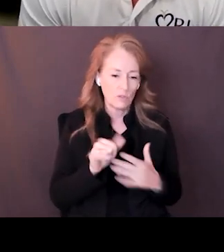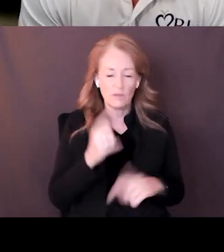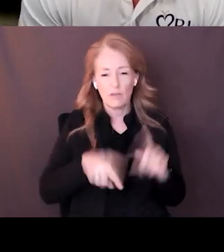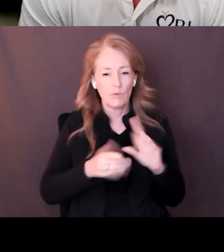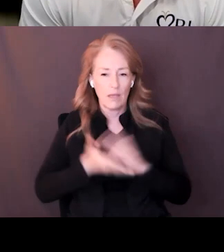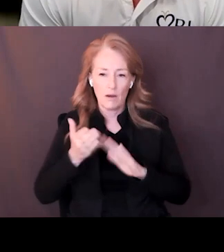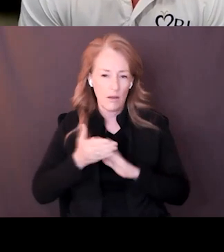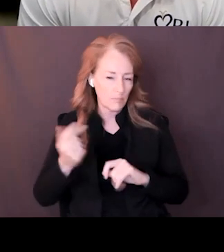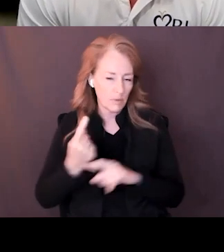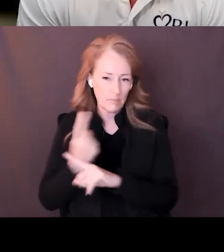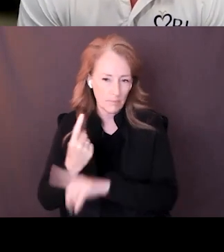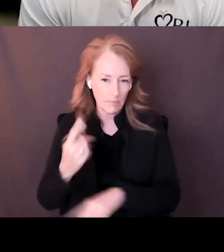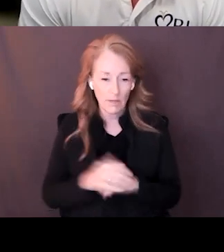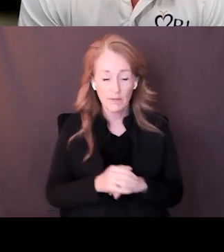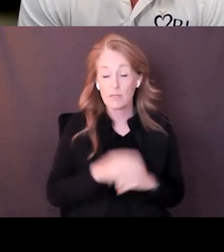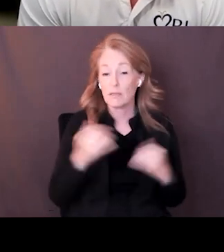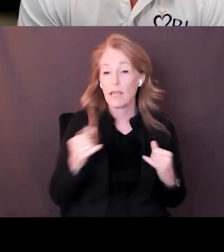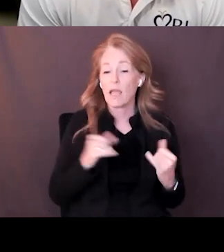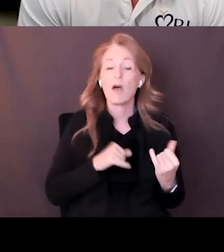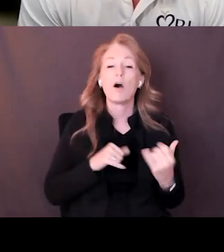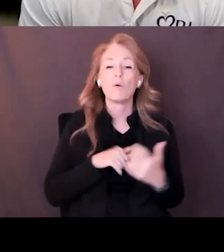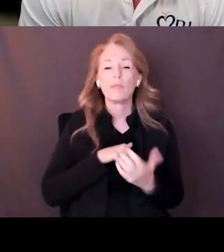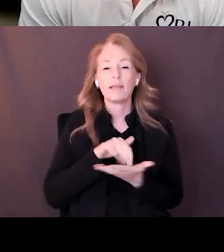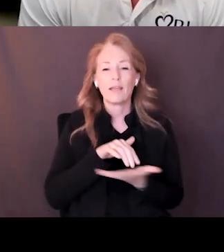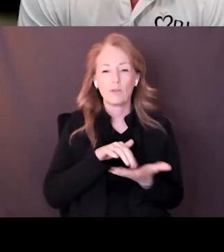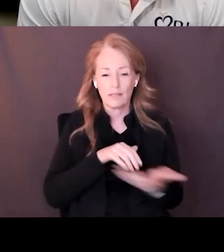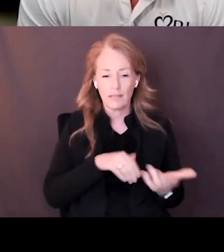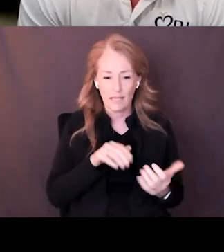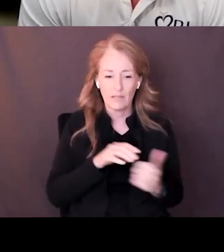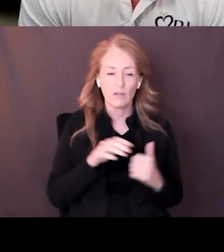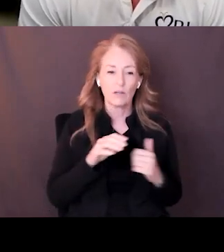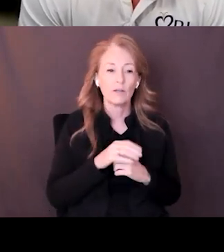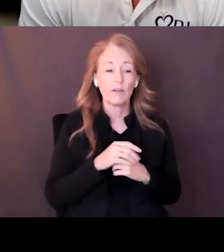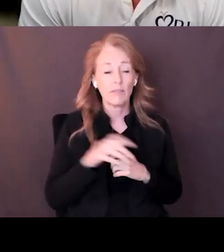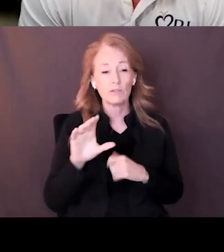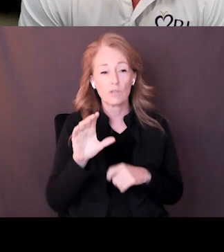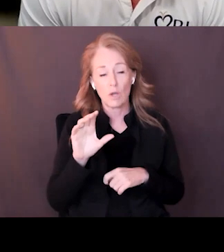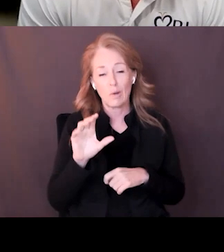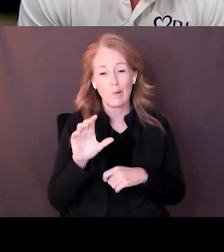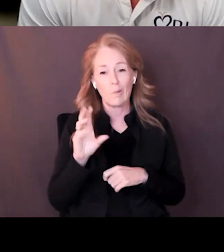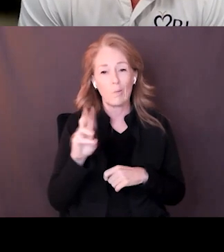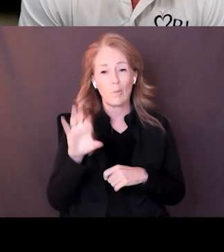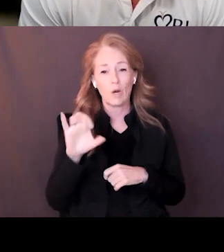BACK TO THE CALCULATOR. THIS IS AROUND LICENSED INDIVIDUALS.